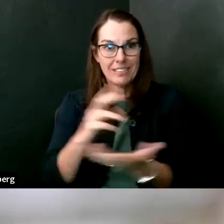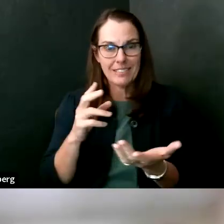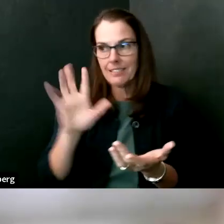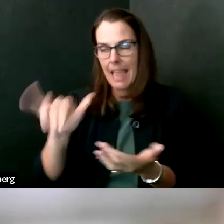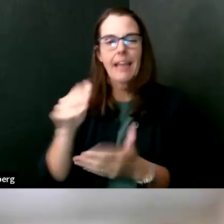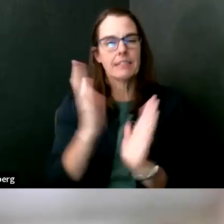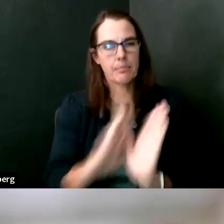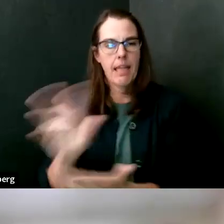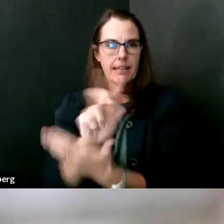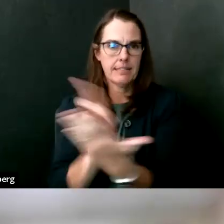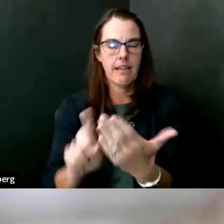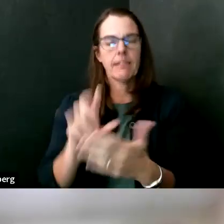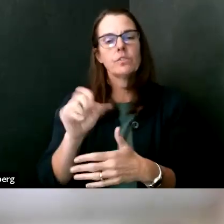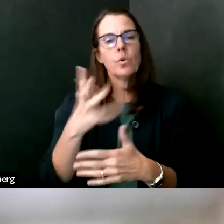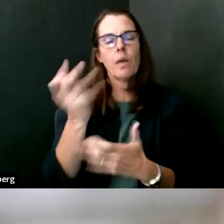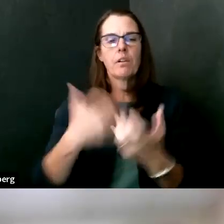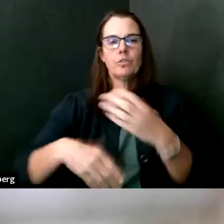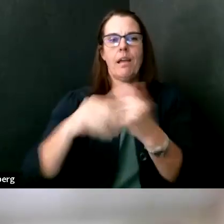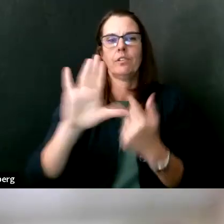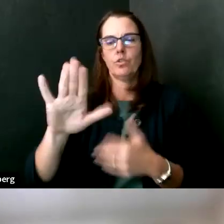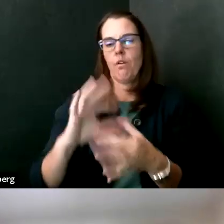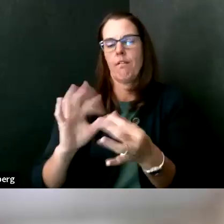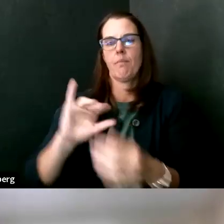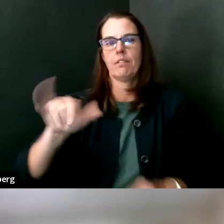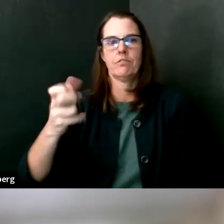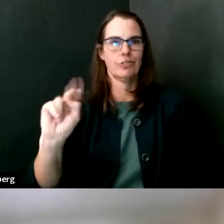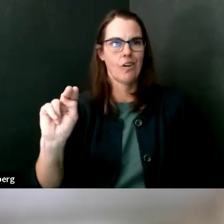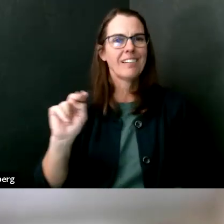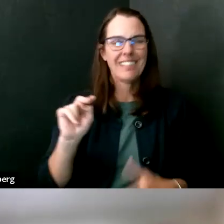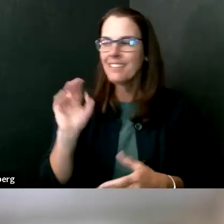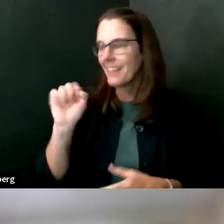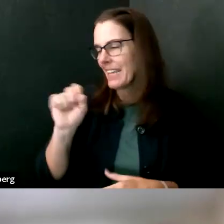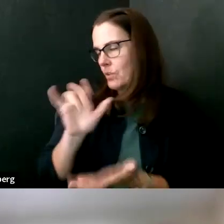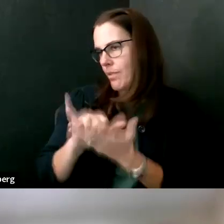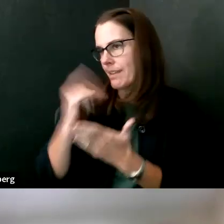just wanted to piggyback John on your comment um that that's that's something that I think has to